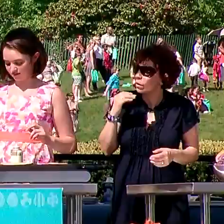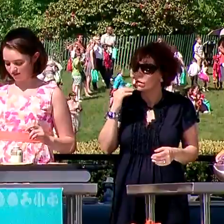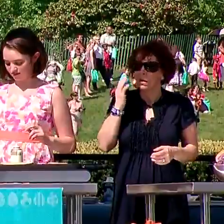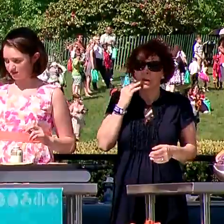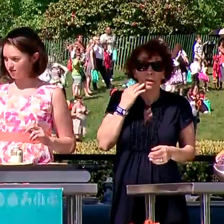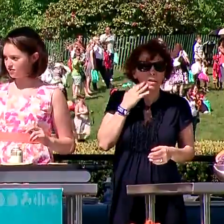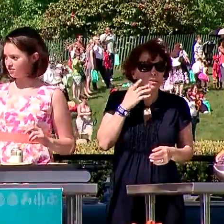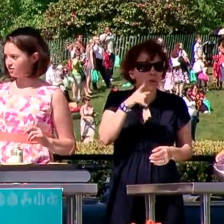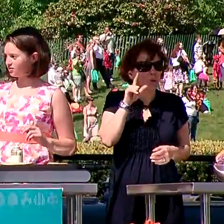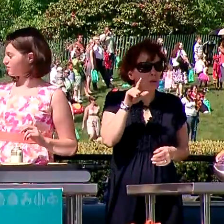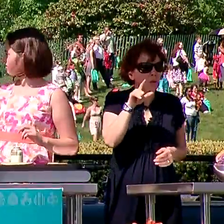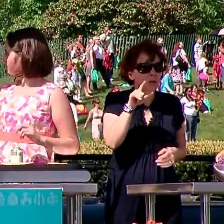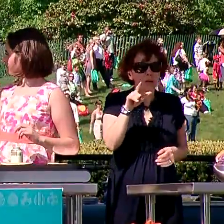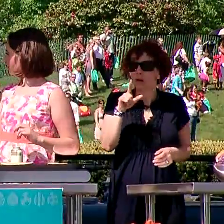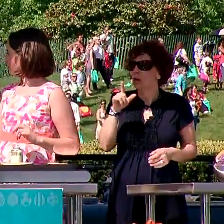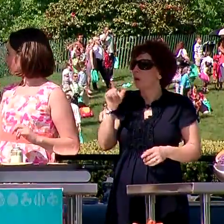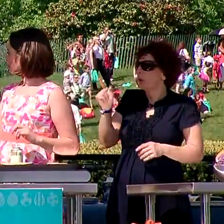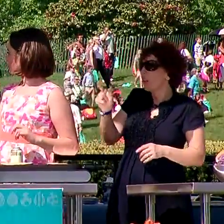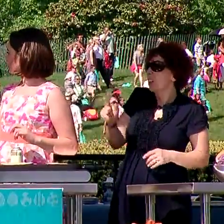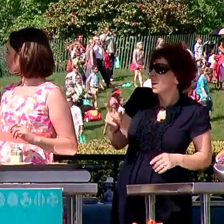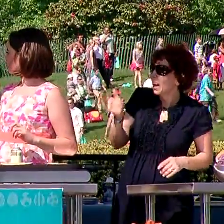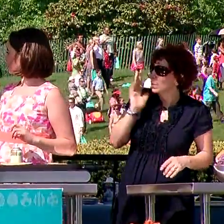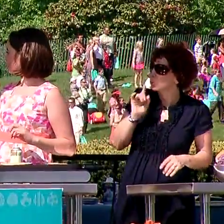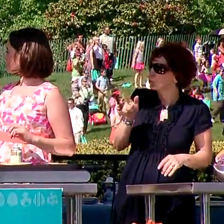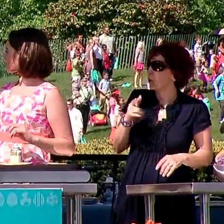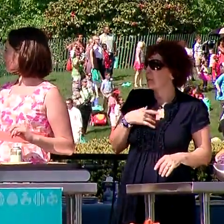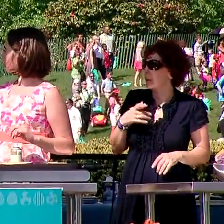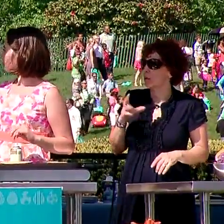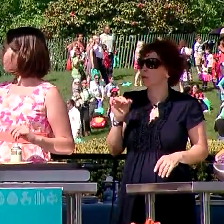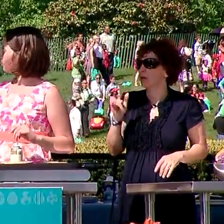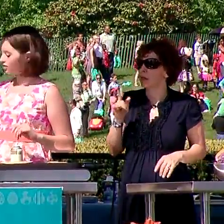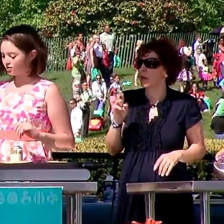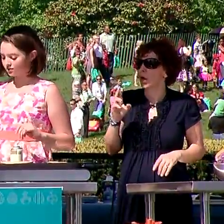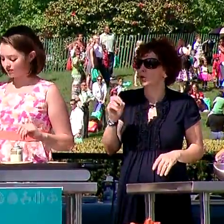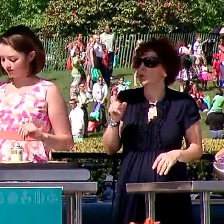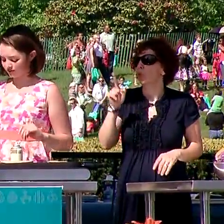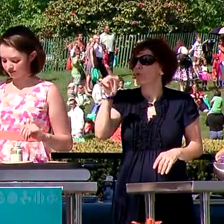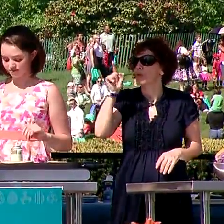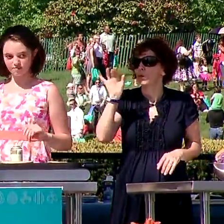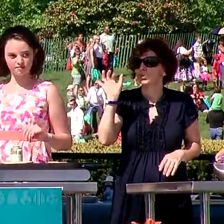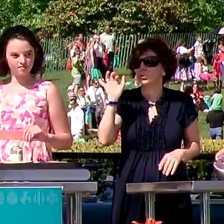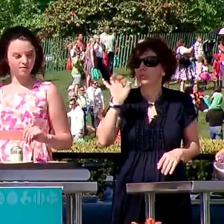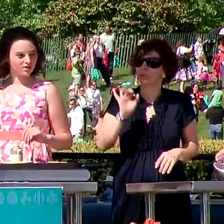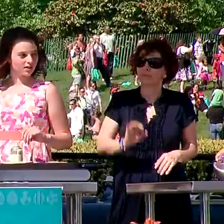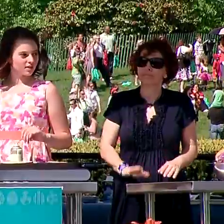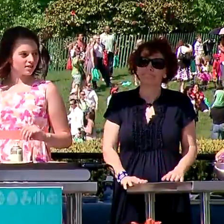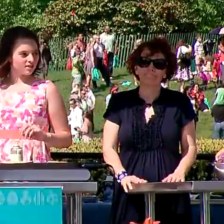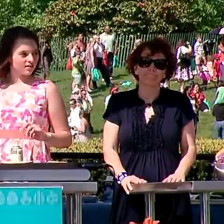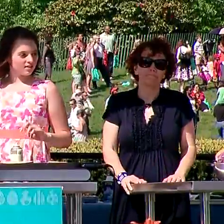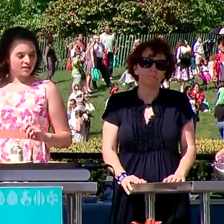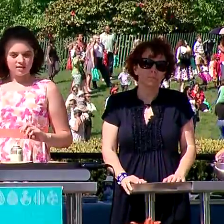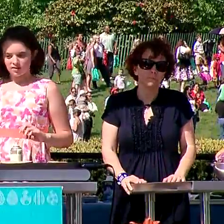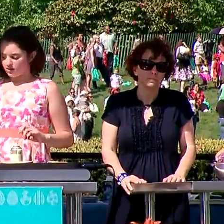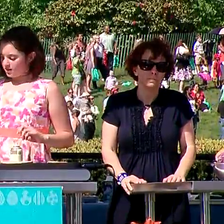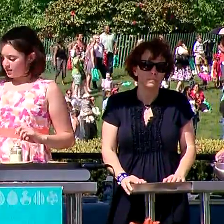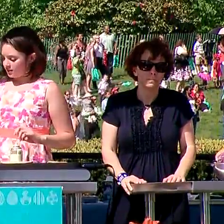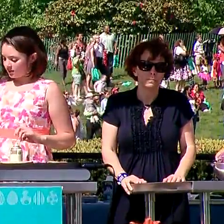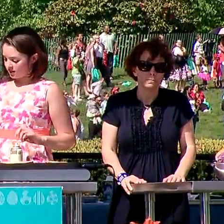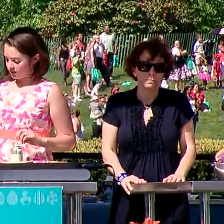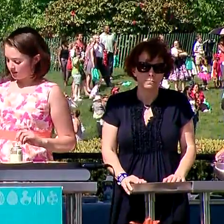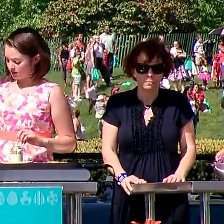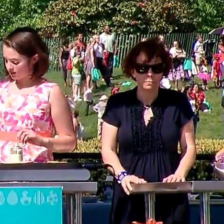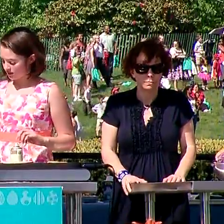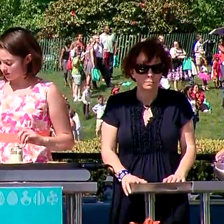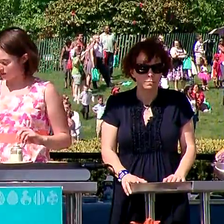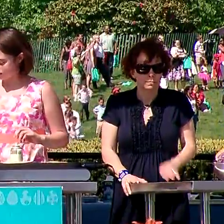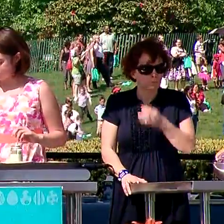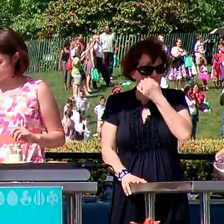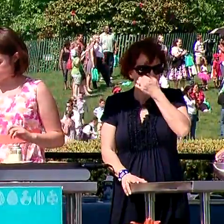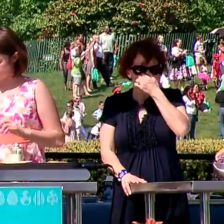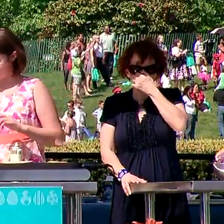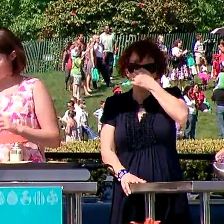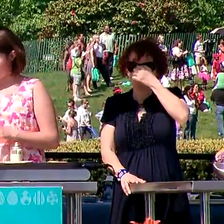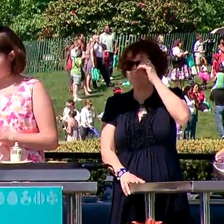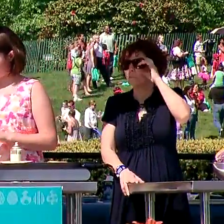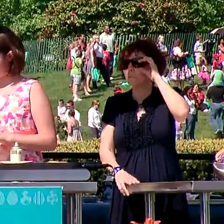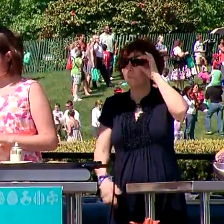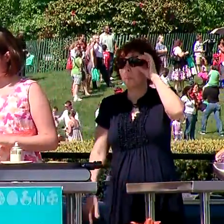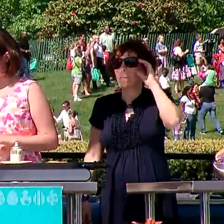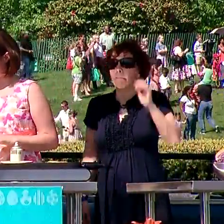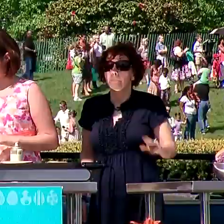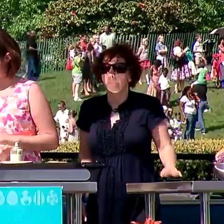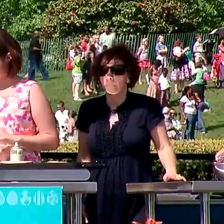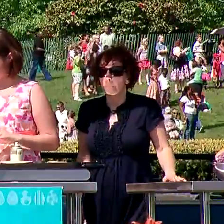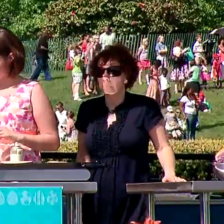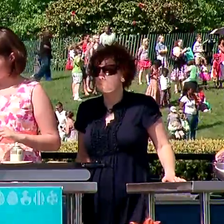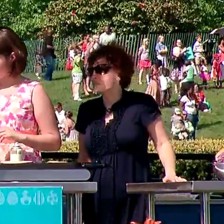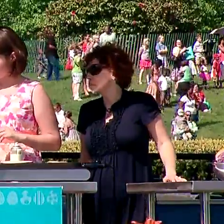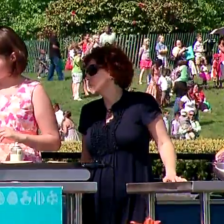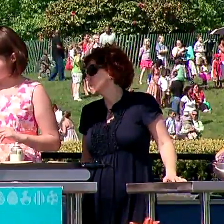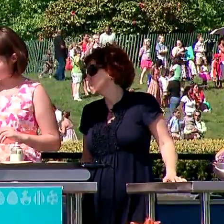I'm sure there's cilantro as well over there.